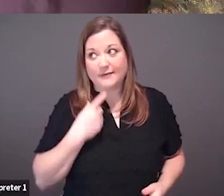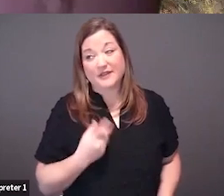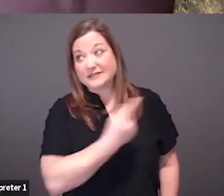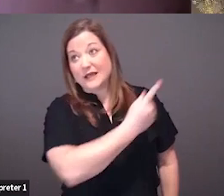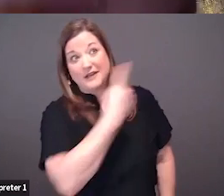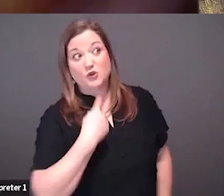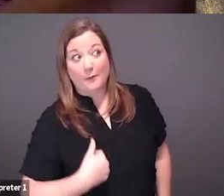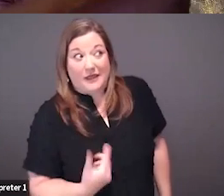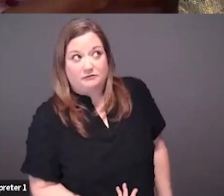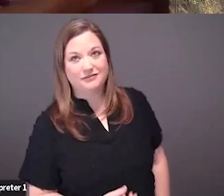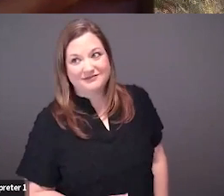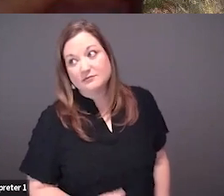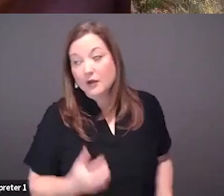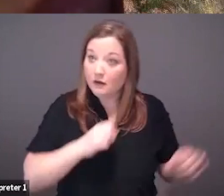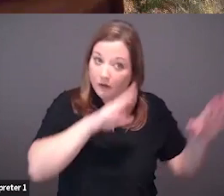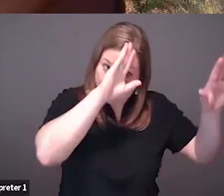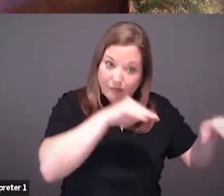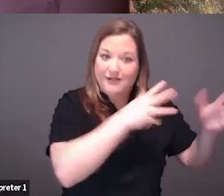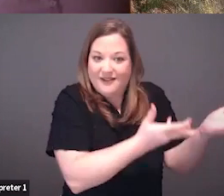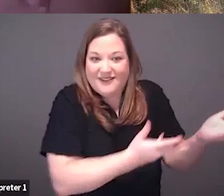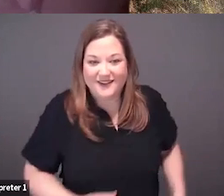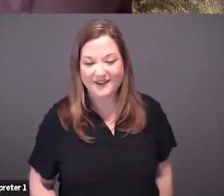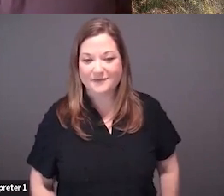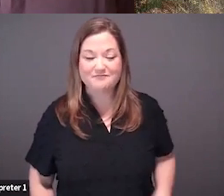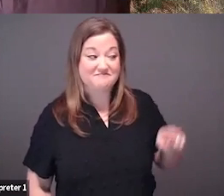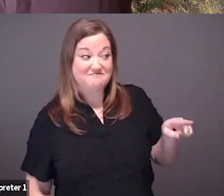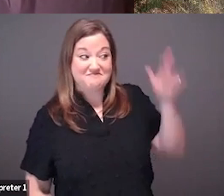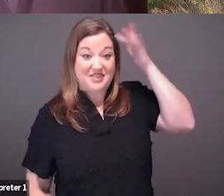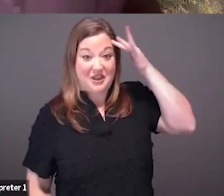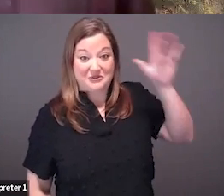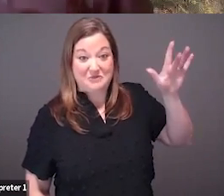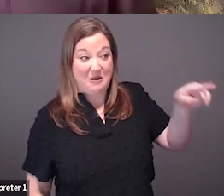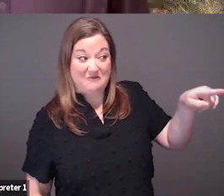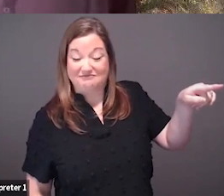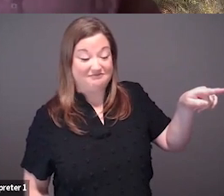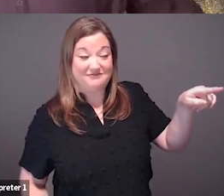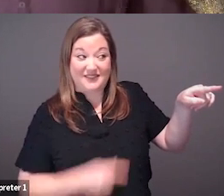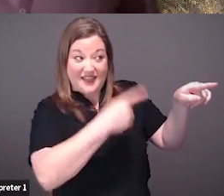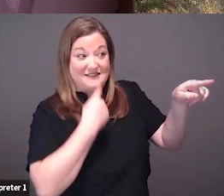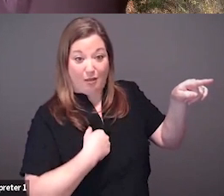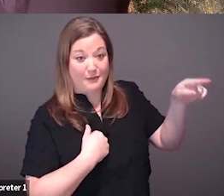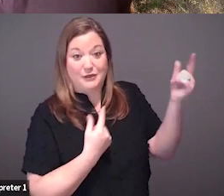They're really, really smart in that regard. If they tell me this is how we're going to approach work, cool, let's do it.